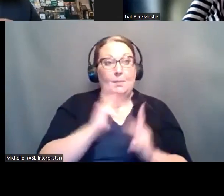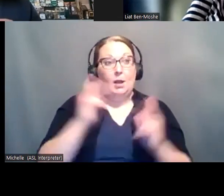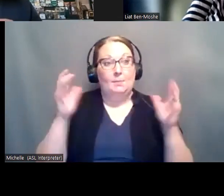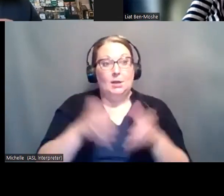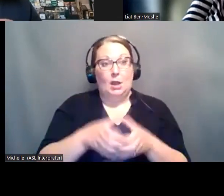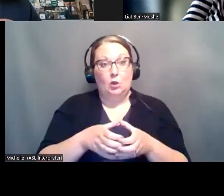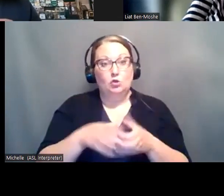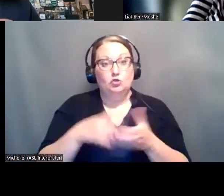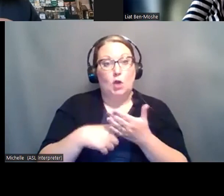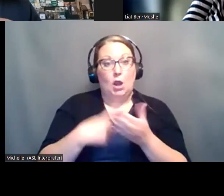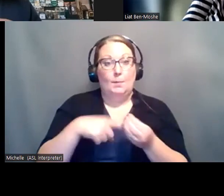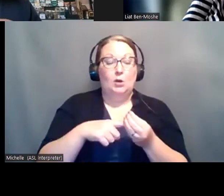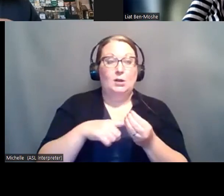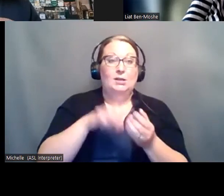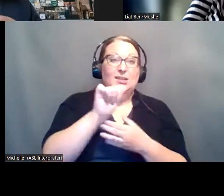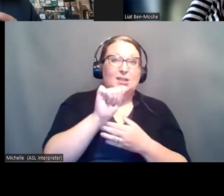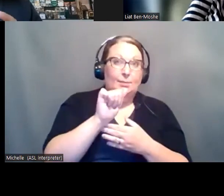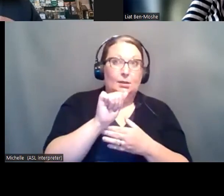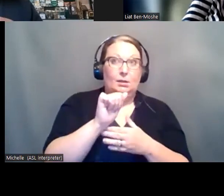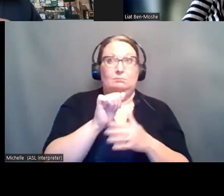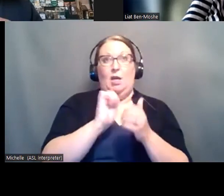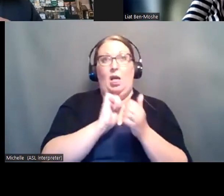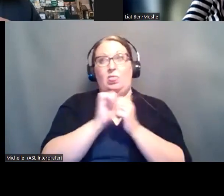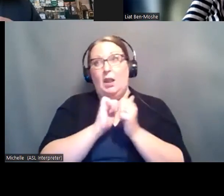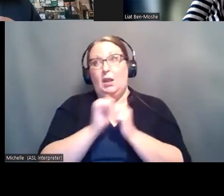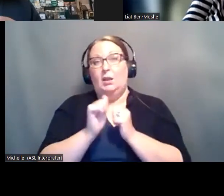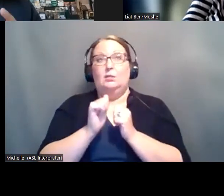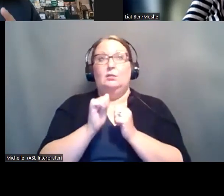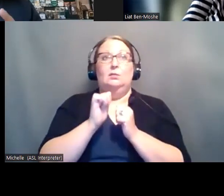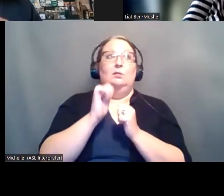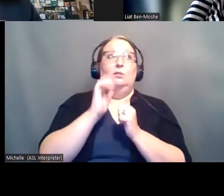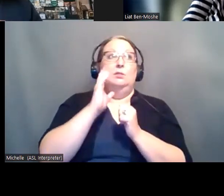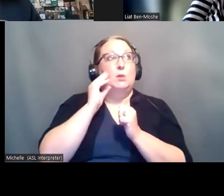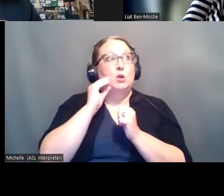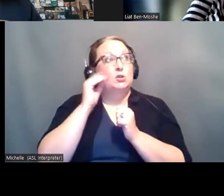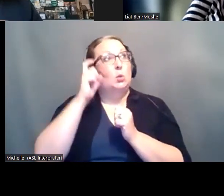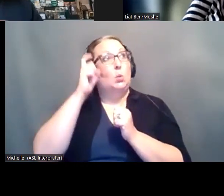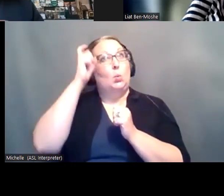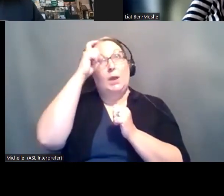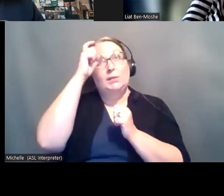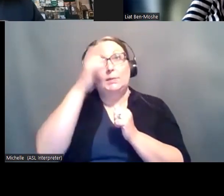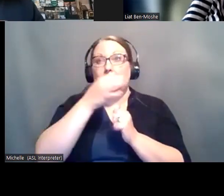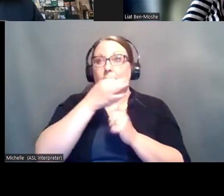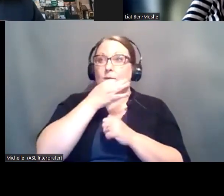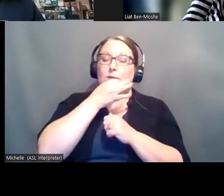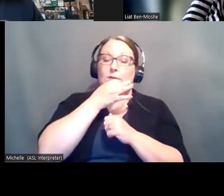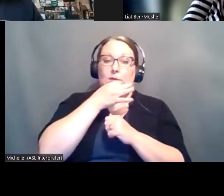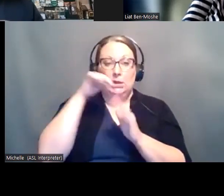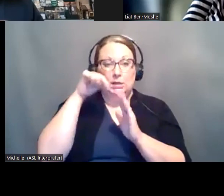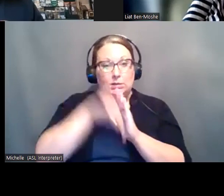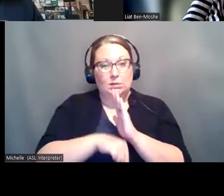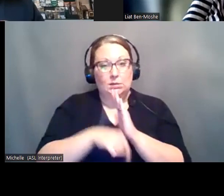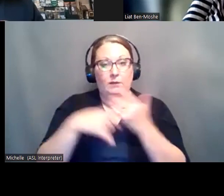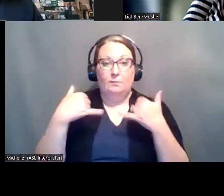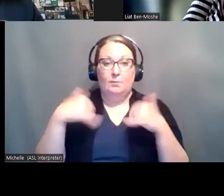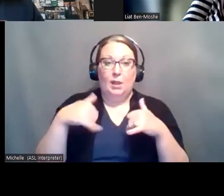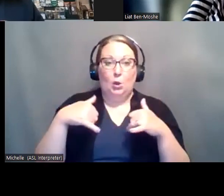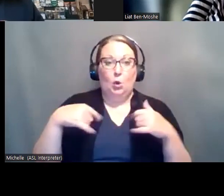athletic experience and wisdom and expertise and the intensity of playing wheelchair rugby,